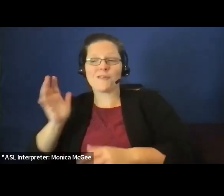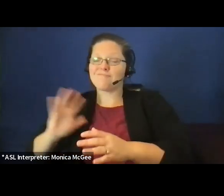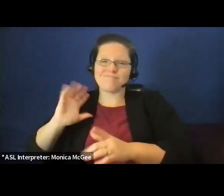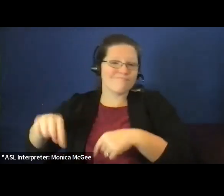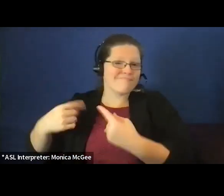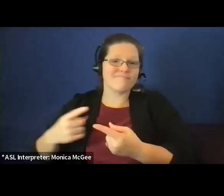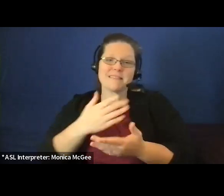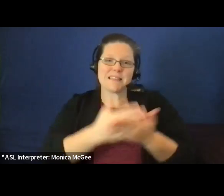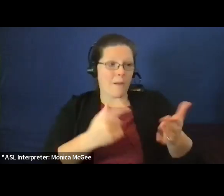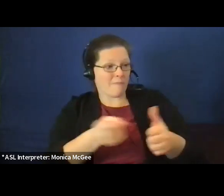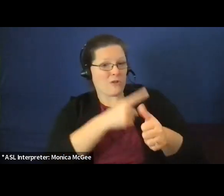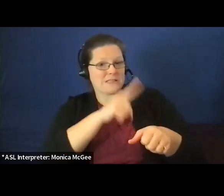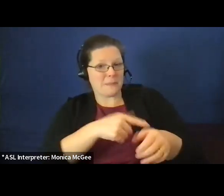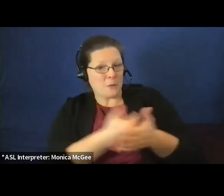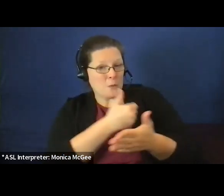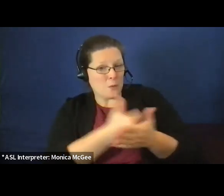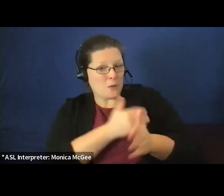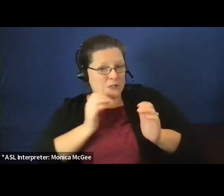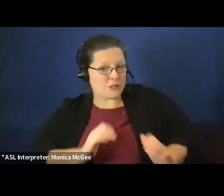We have served thousands of our